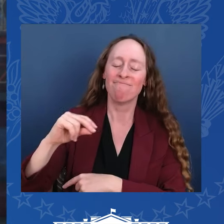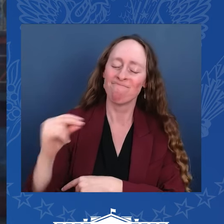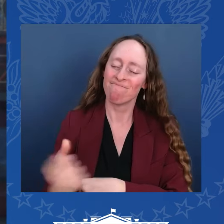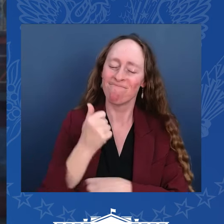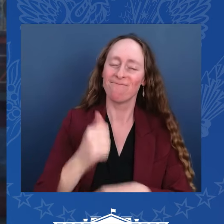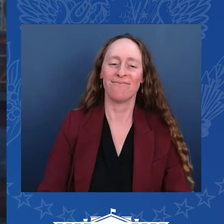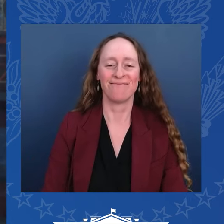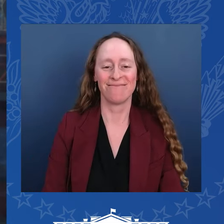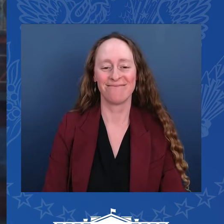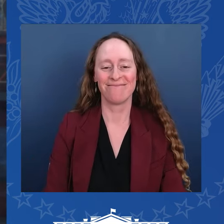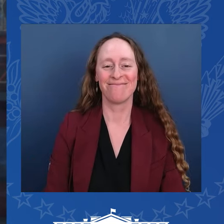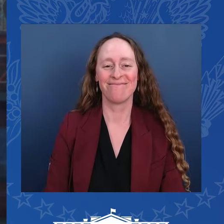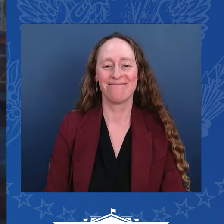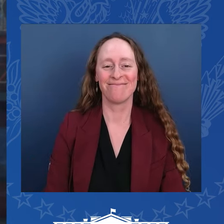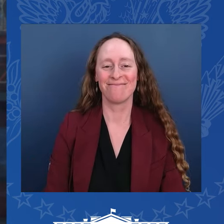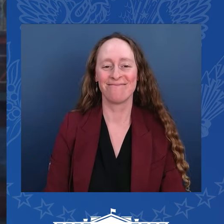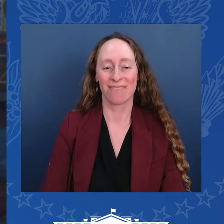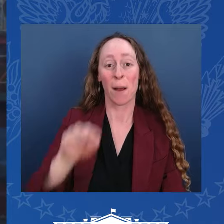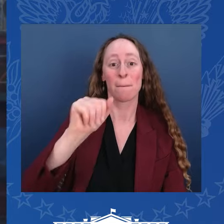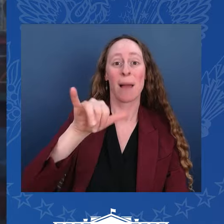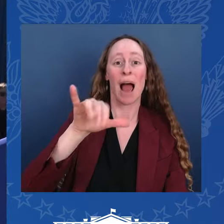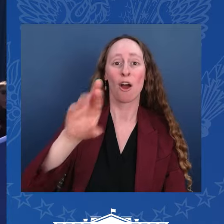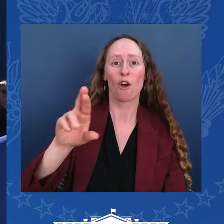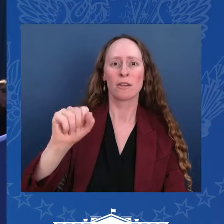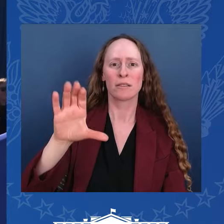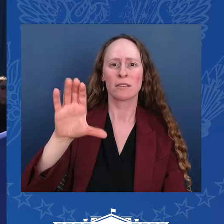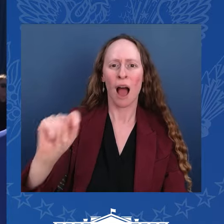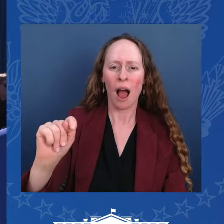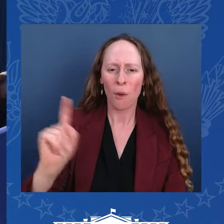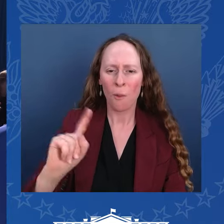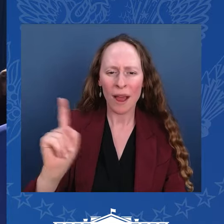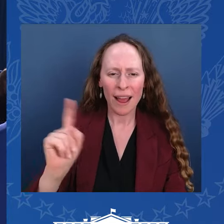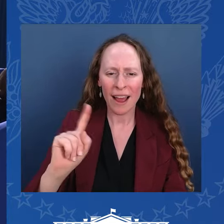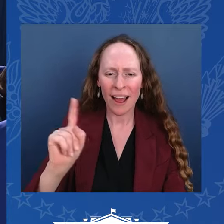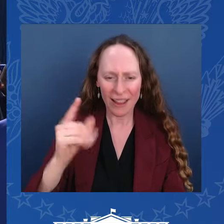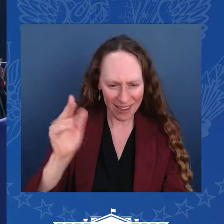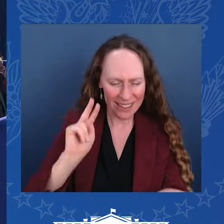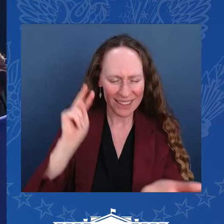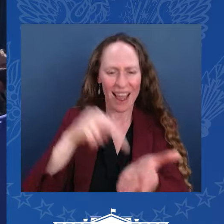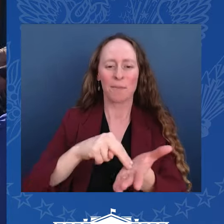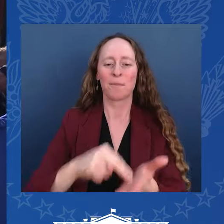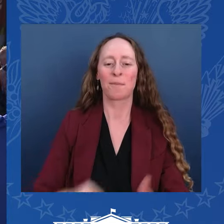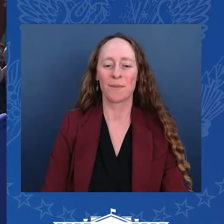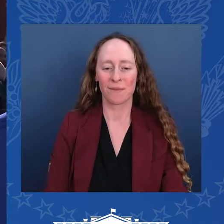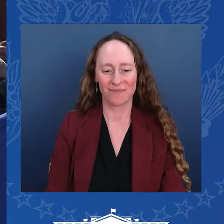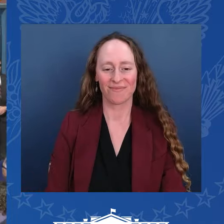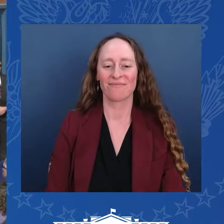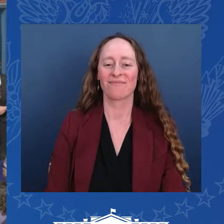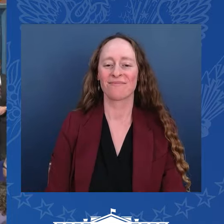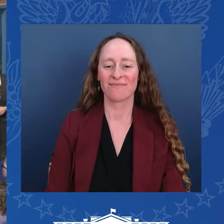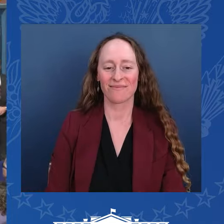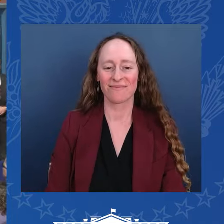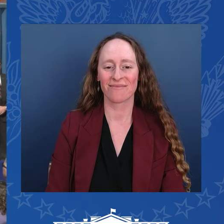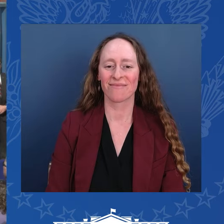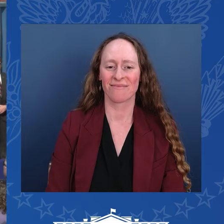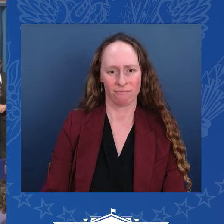Stand up, man, this guy's got been a mayor of a major cities, one of the hardest jobs in American politics.